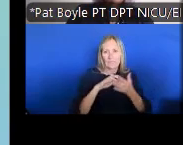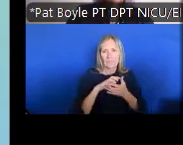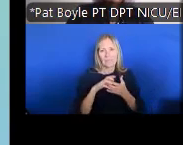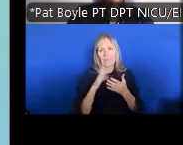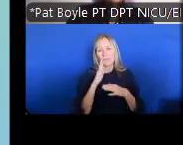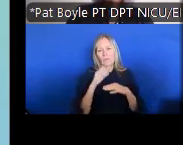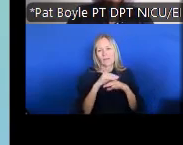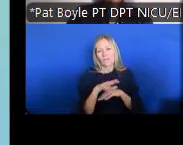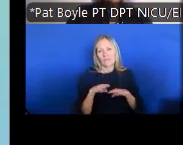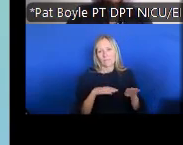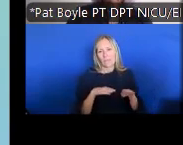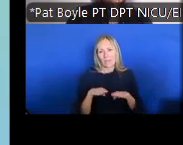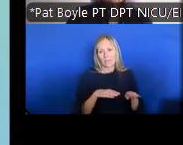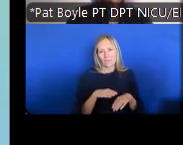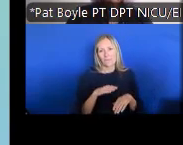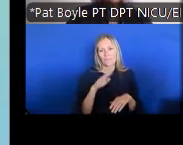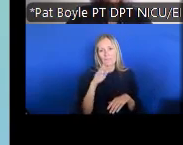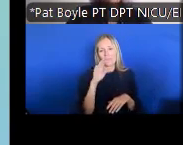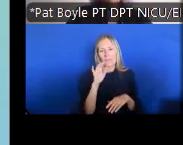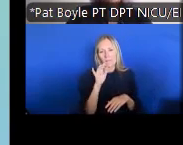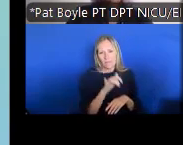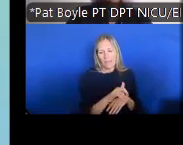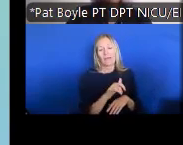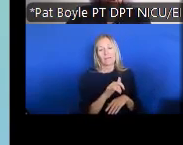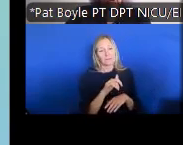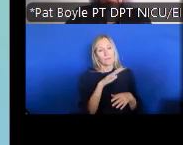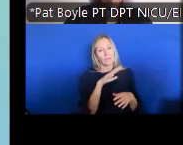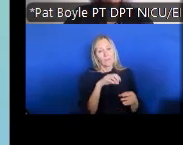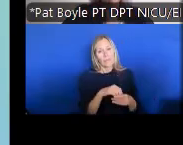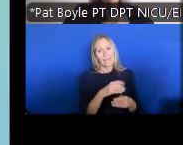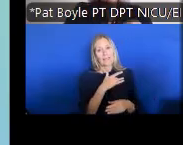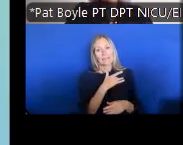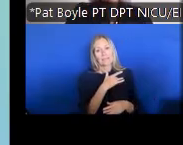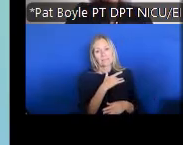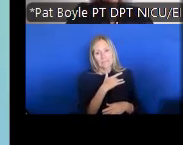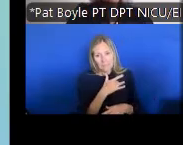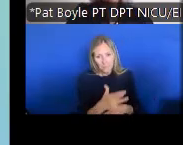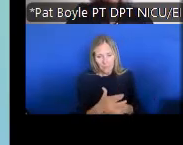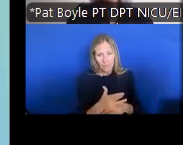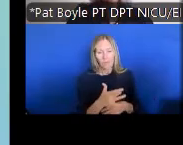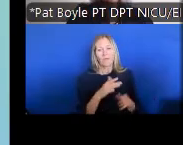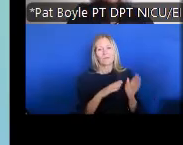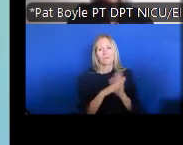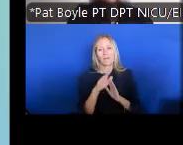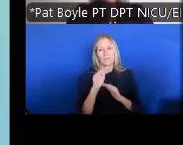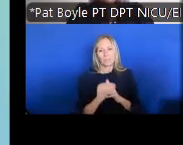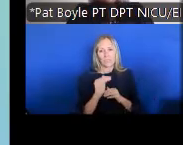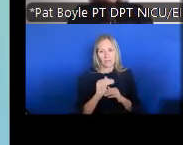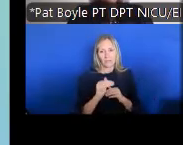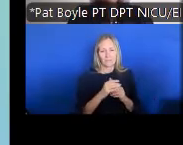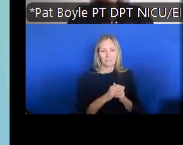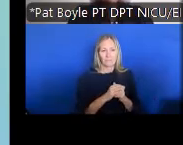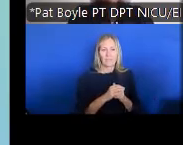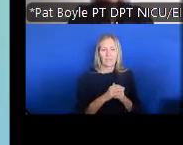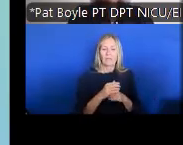behavior, and this is in our typical developing child. The initial attempts to establish toilet learning are thwarted by